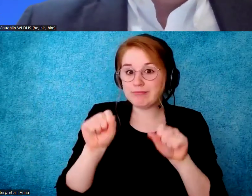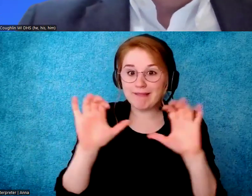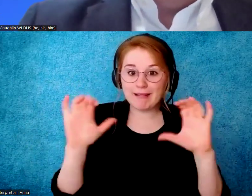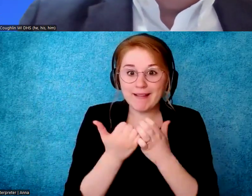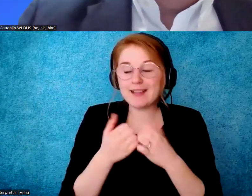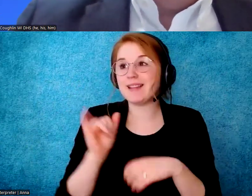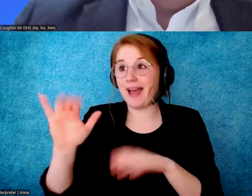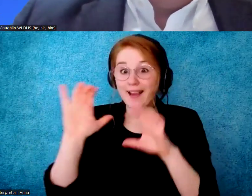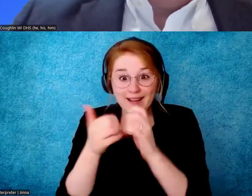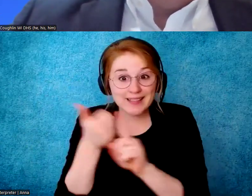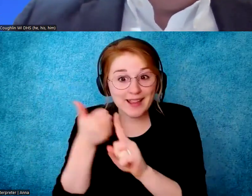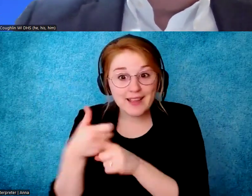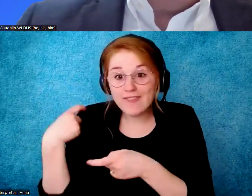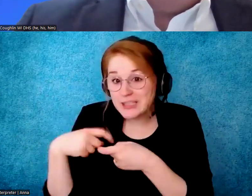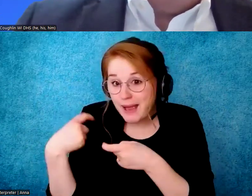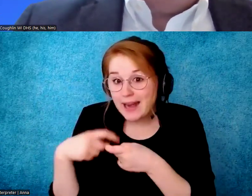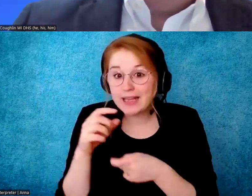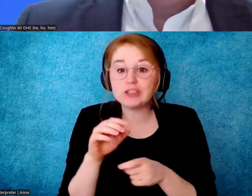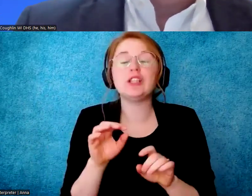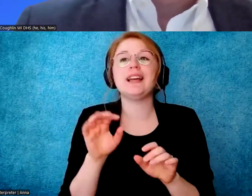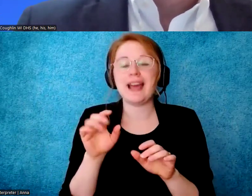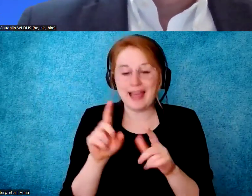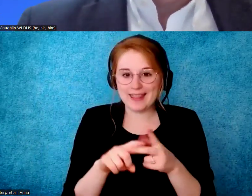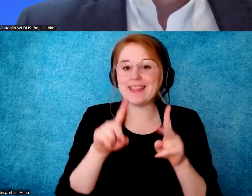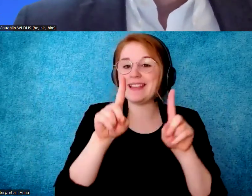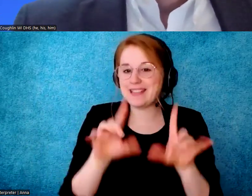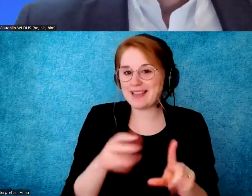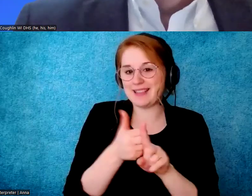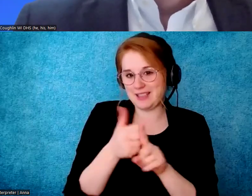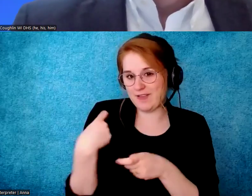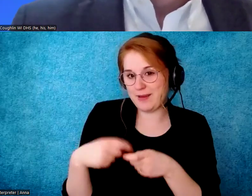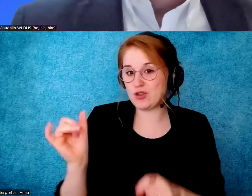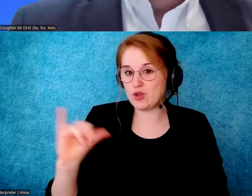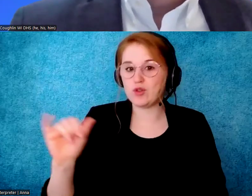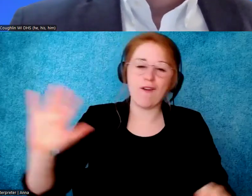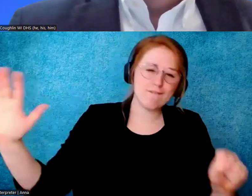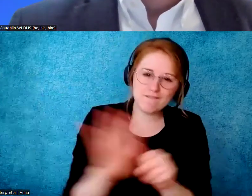And they took the class in Spanish and then they took the test in Spanish. So it was a full experience.